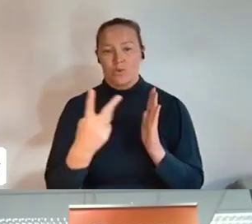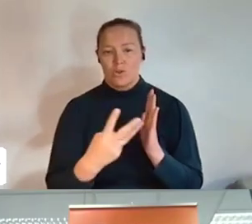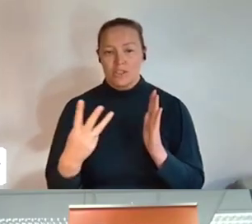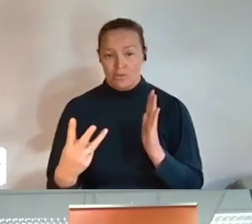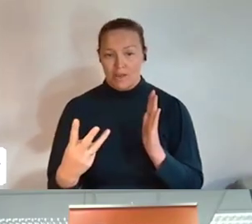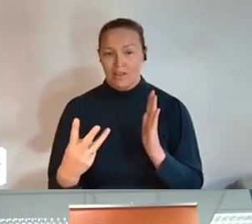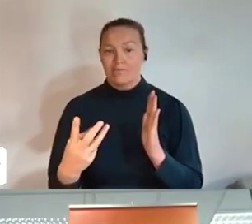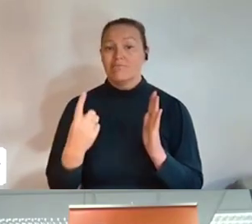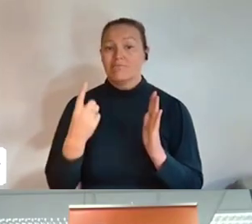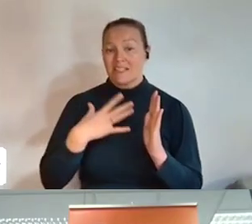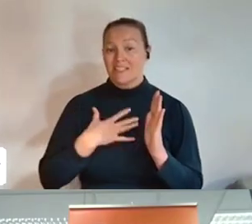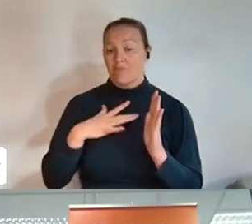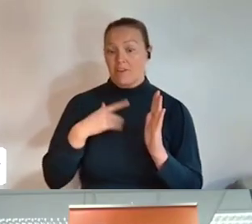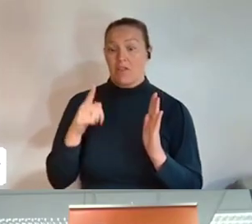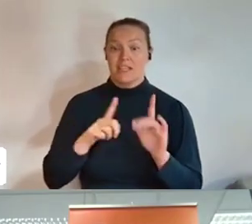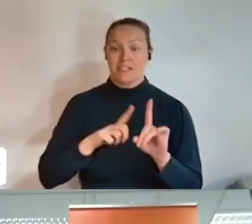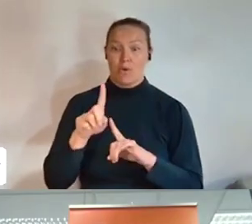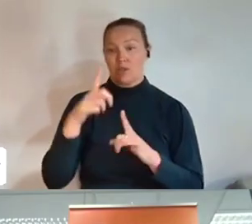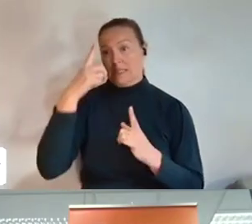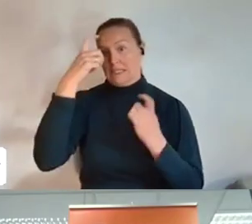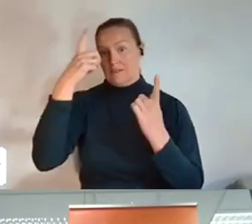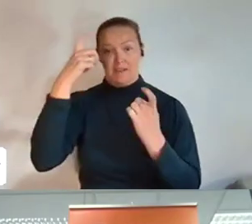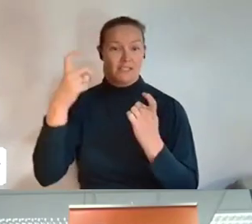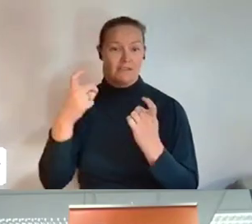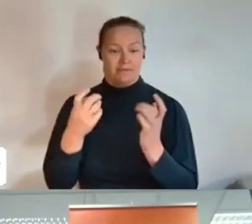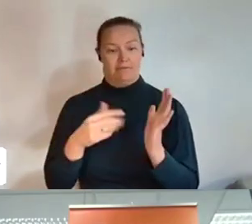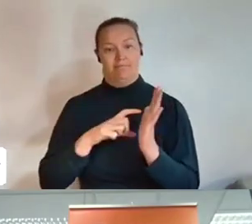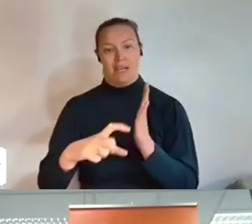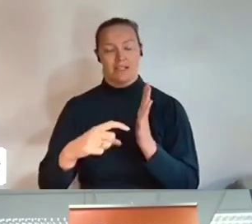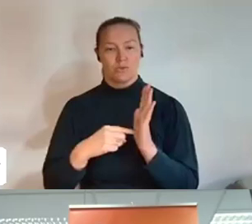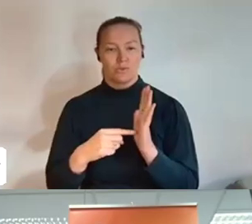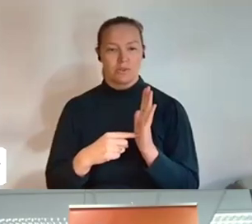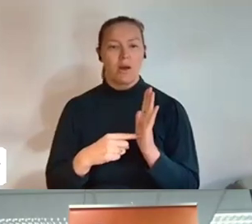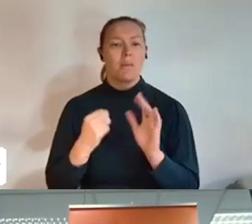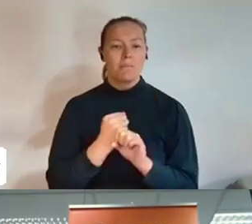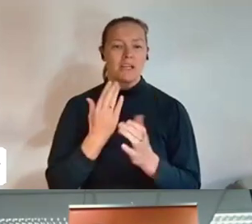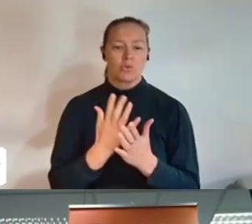of its most innovative provisions. It ensures that there is independent oversight over,